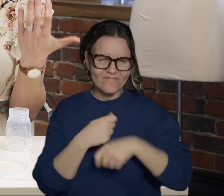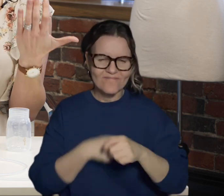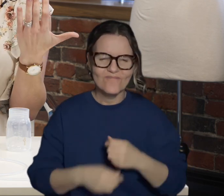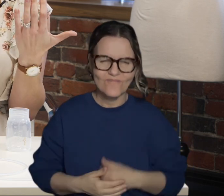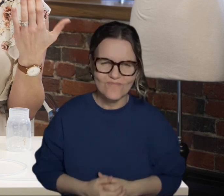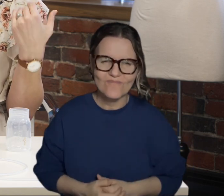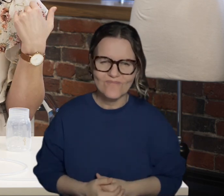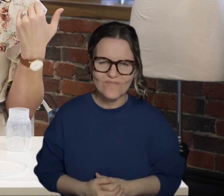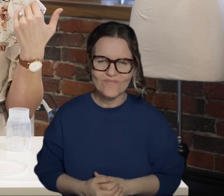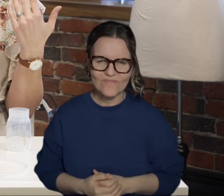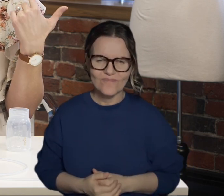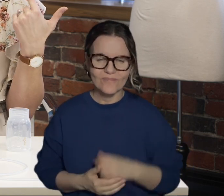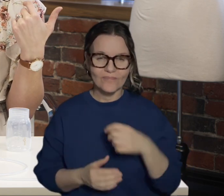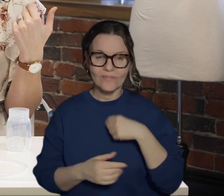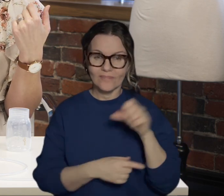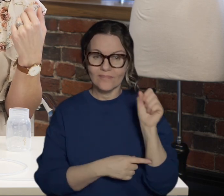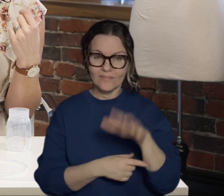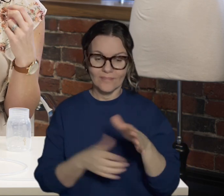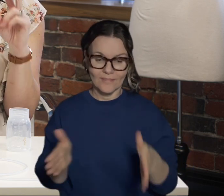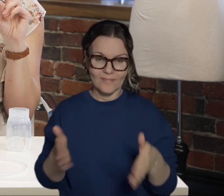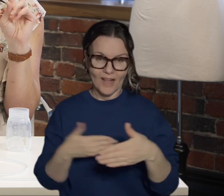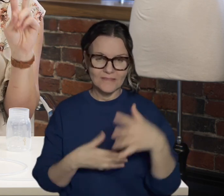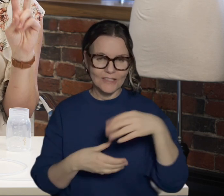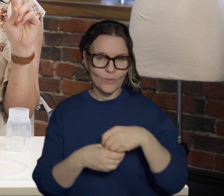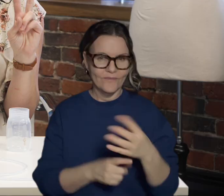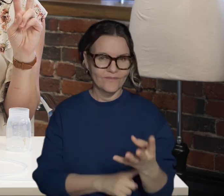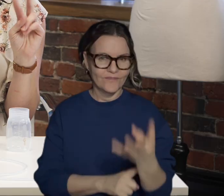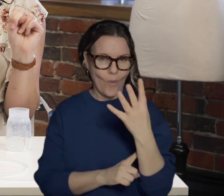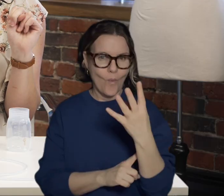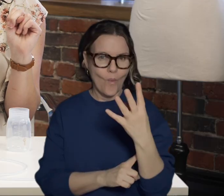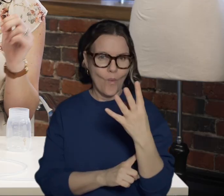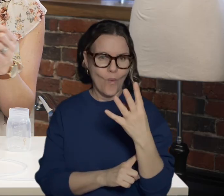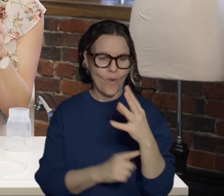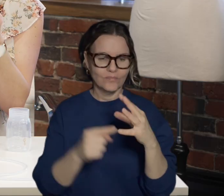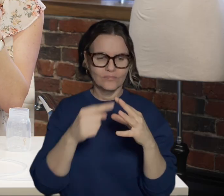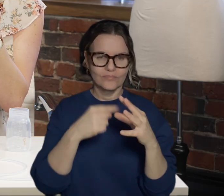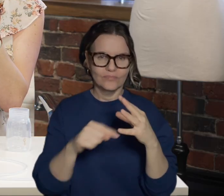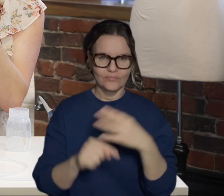need four breast shields to pump but they give you four because they give you two sets two sizes and